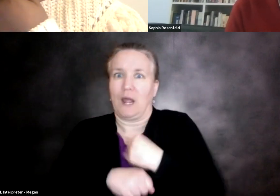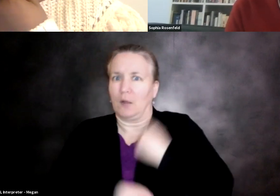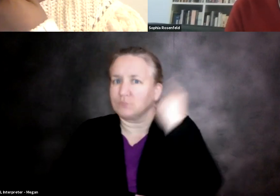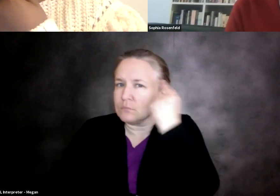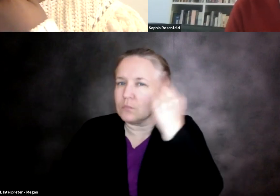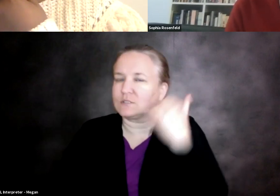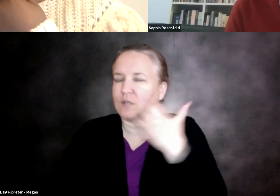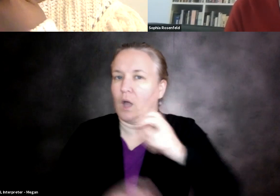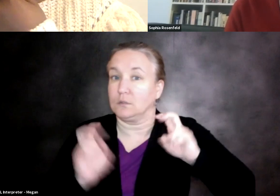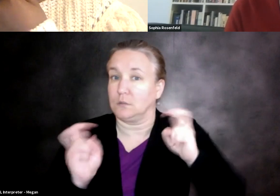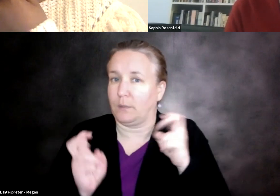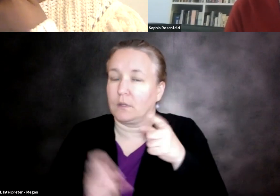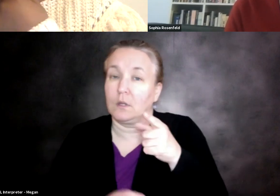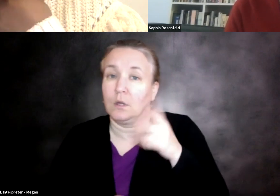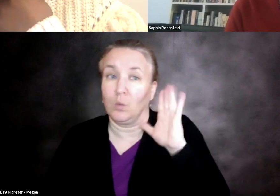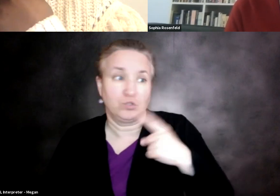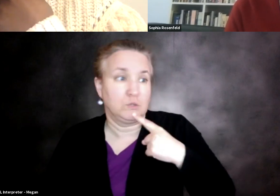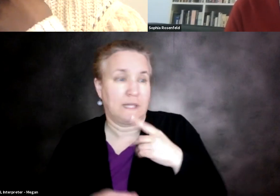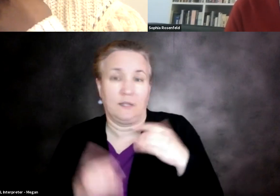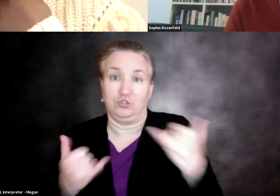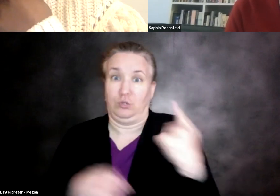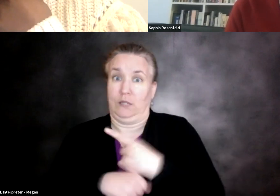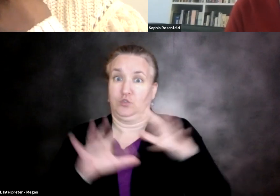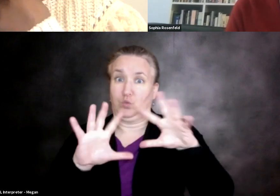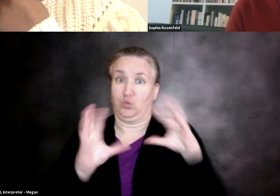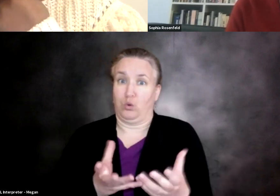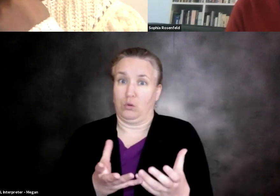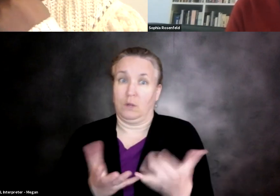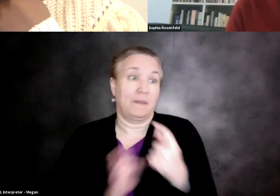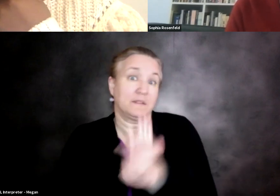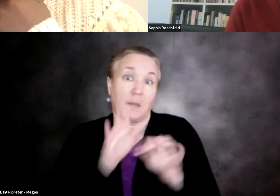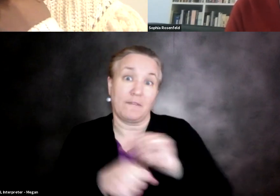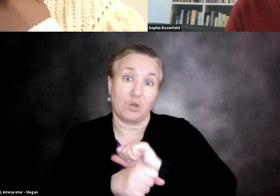would you say that in the world today, maybe even in the time of COVID, are children